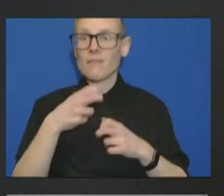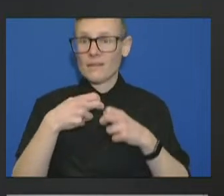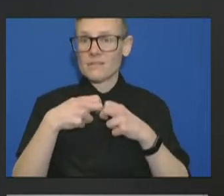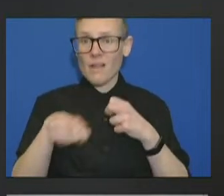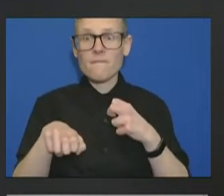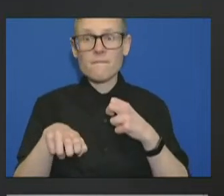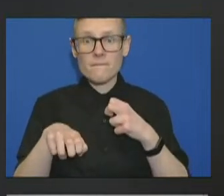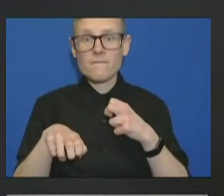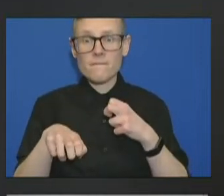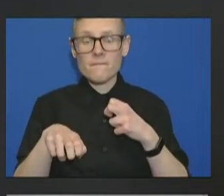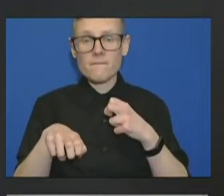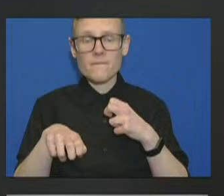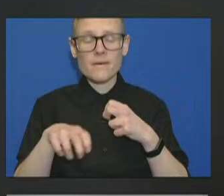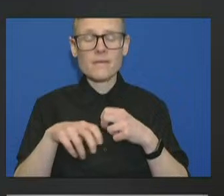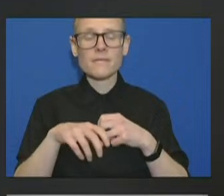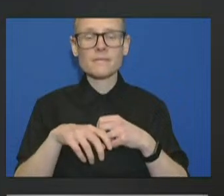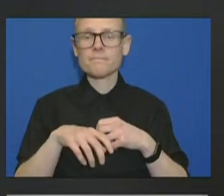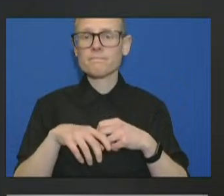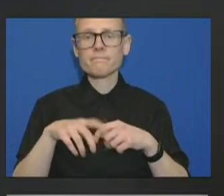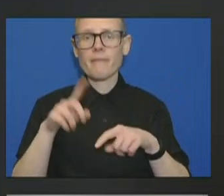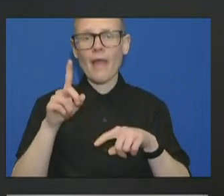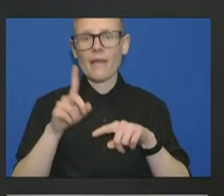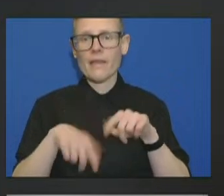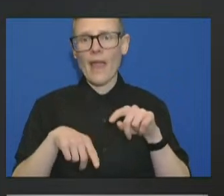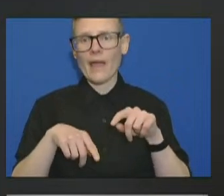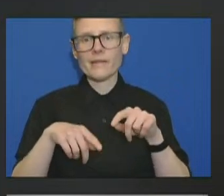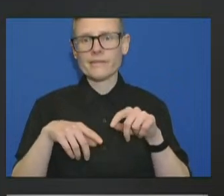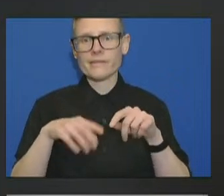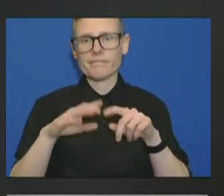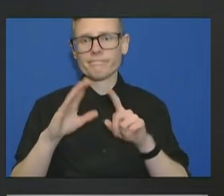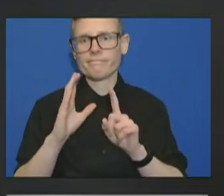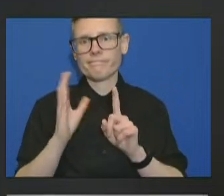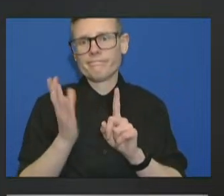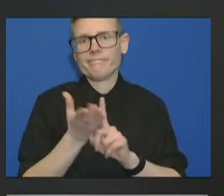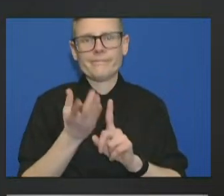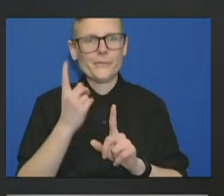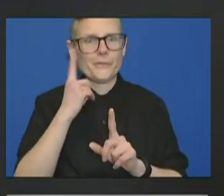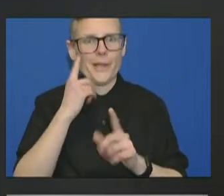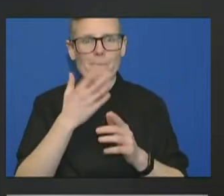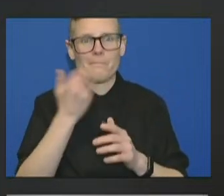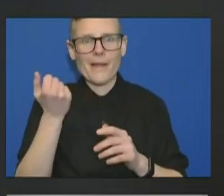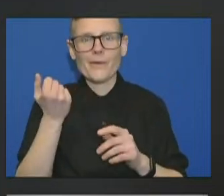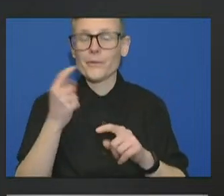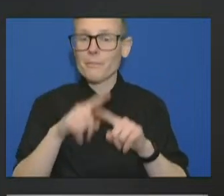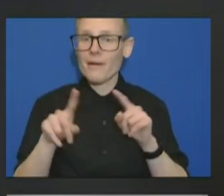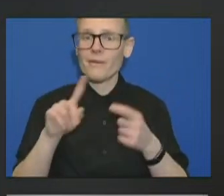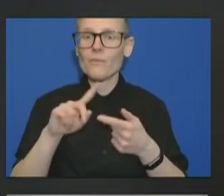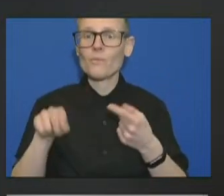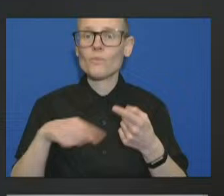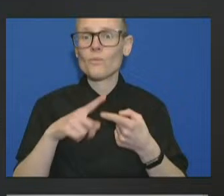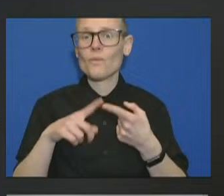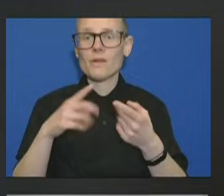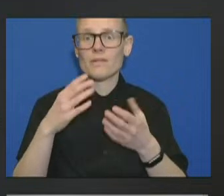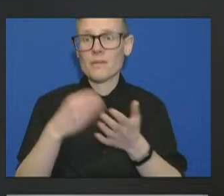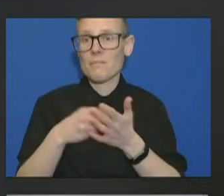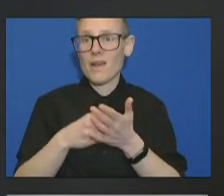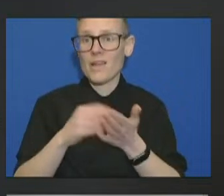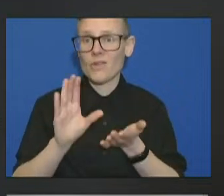our board today. Next slide. And this is tough. There's no way to